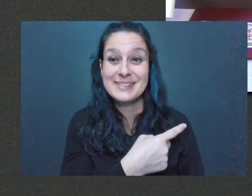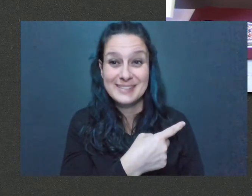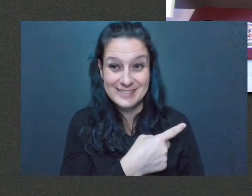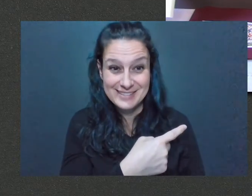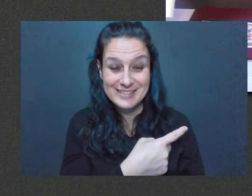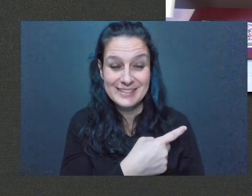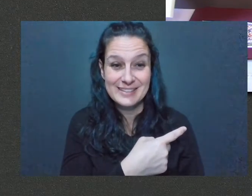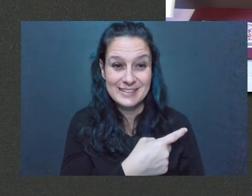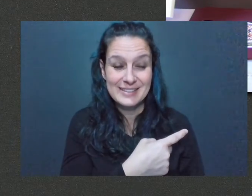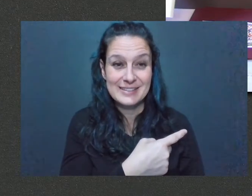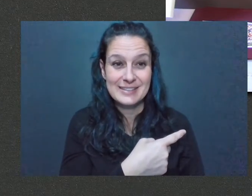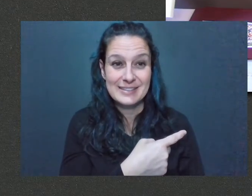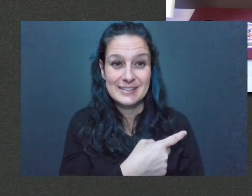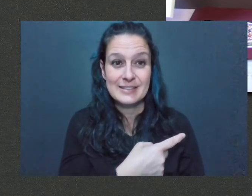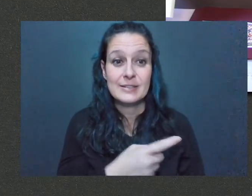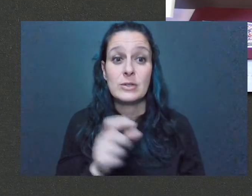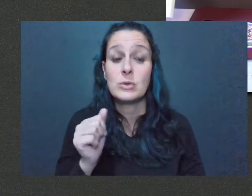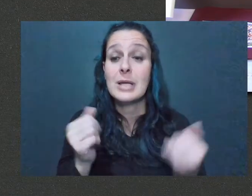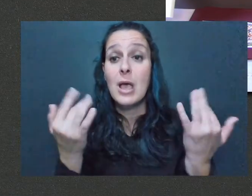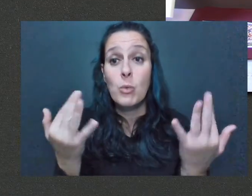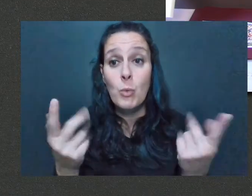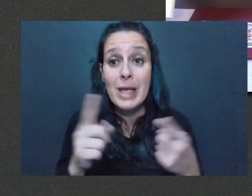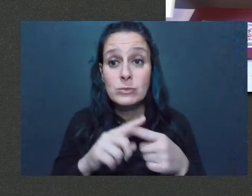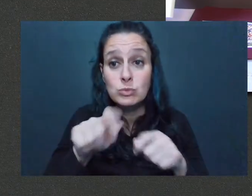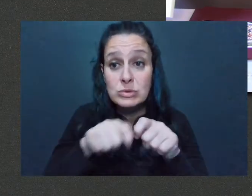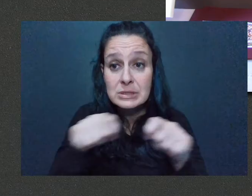And you can wait to tie it if you want